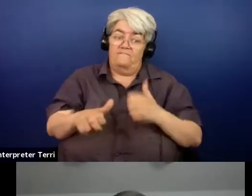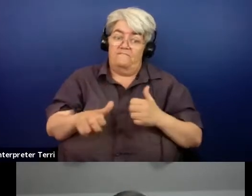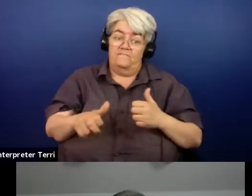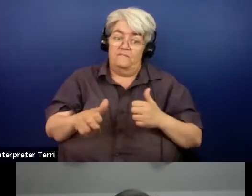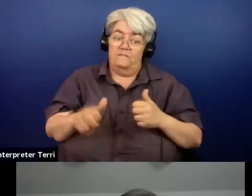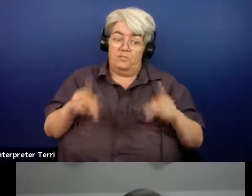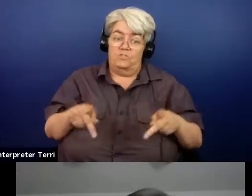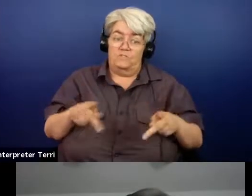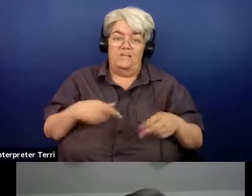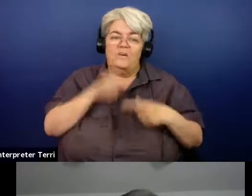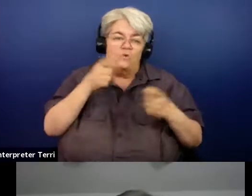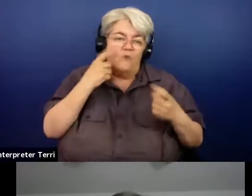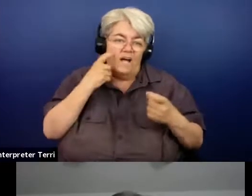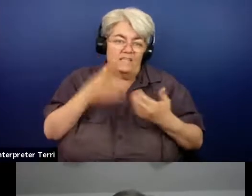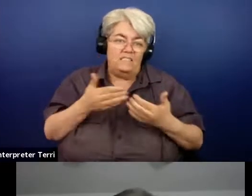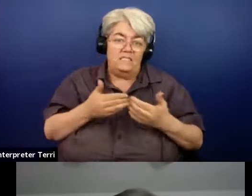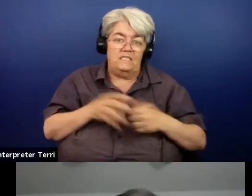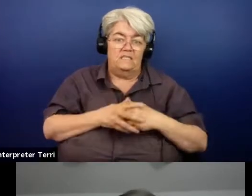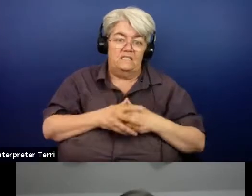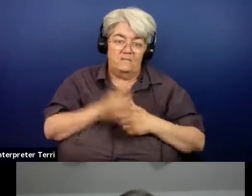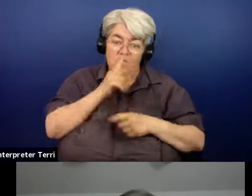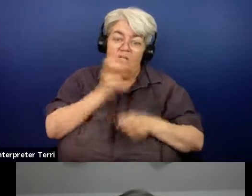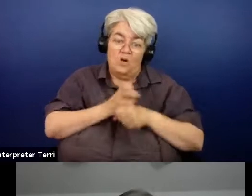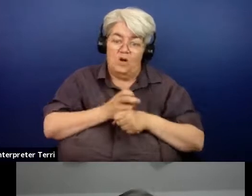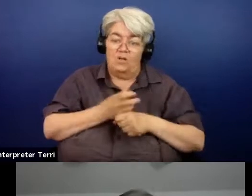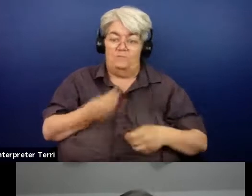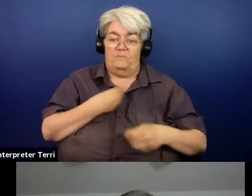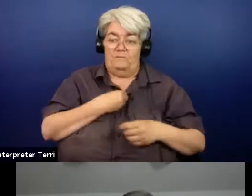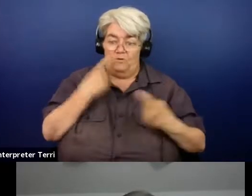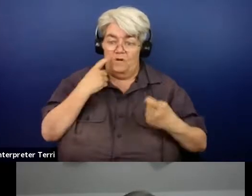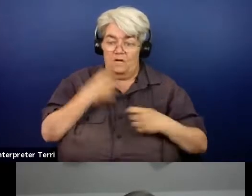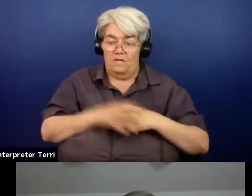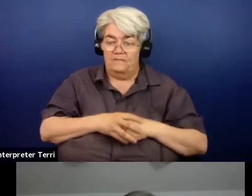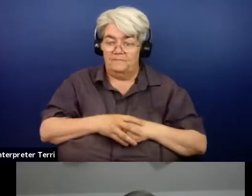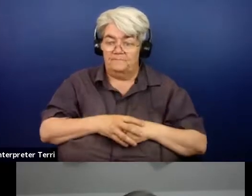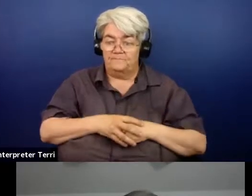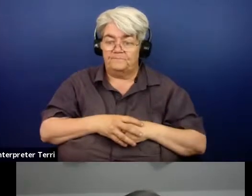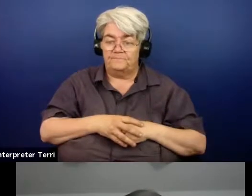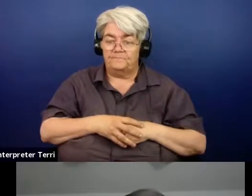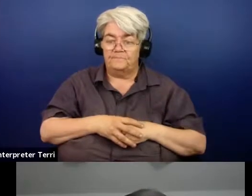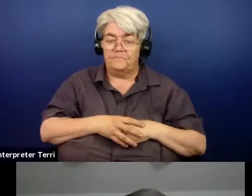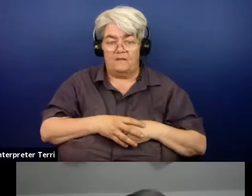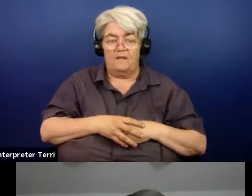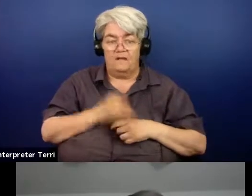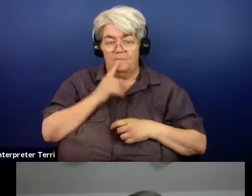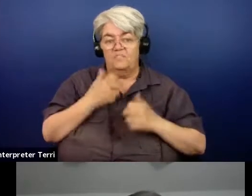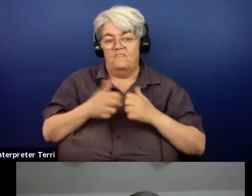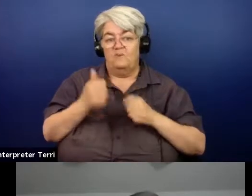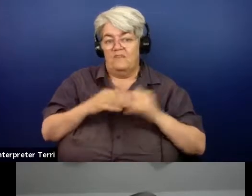I don't cry very often. It is very difficult to make me cry. I'm a lot tougher than a lot